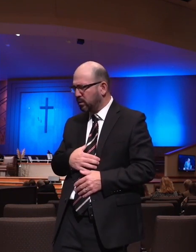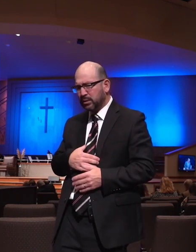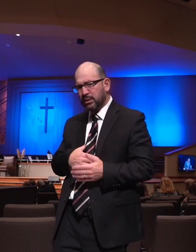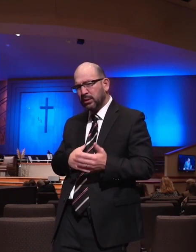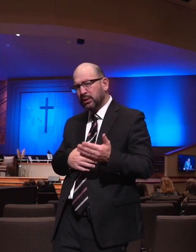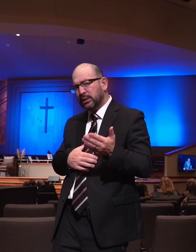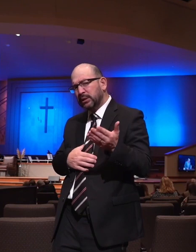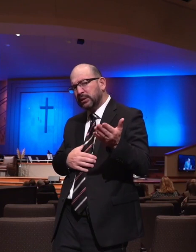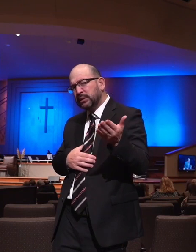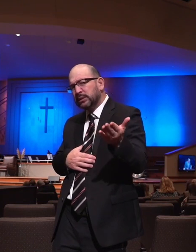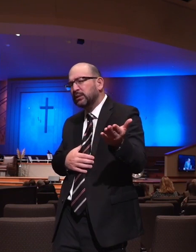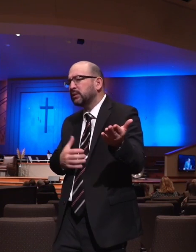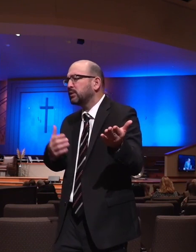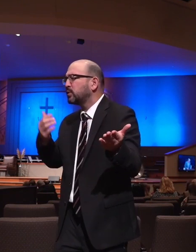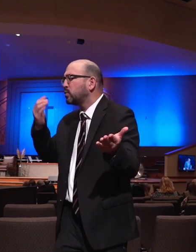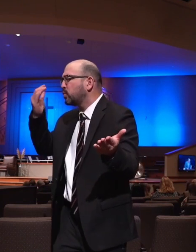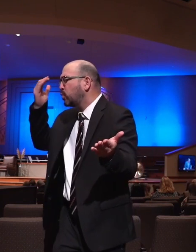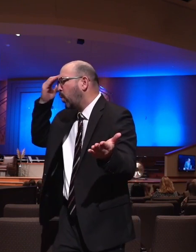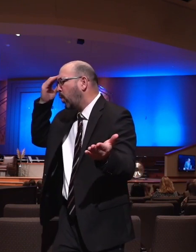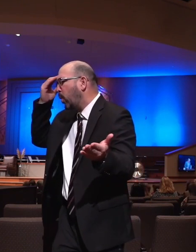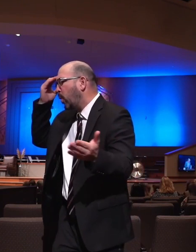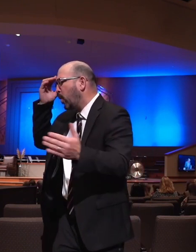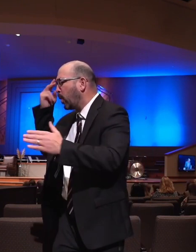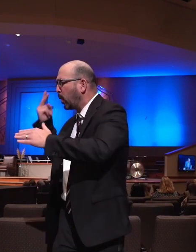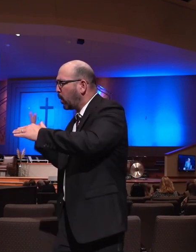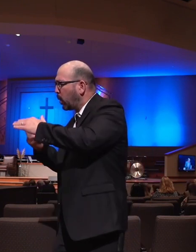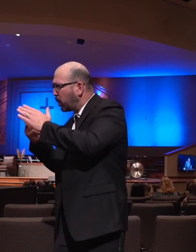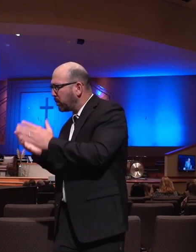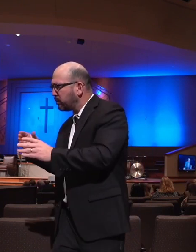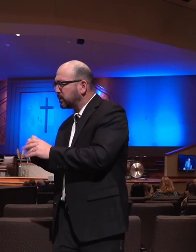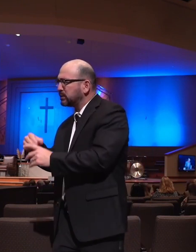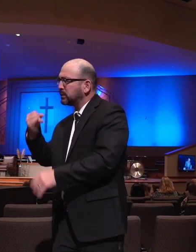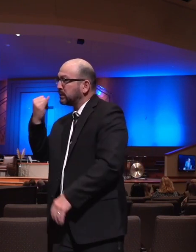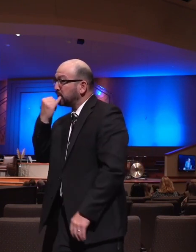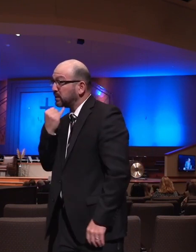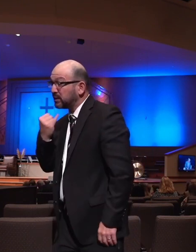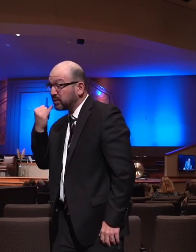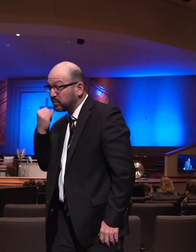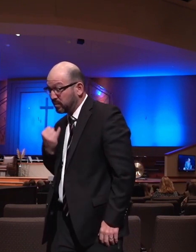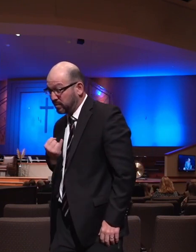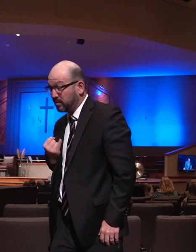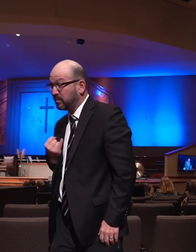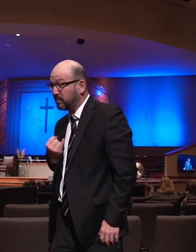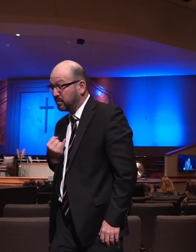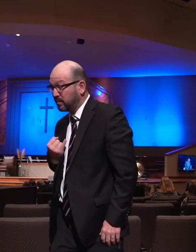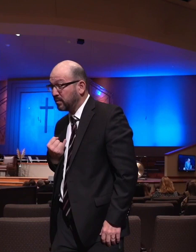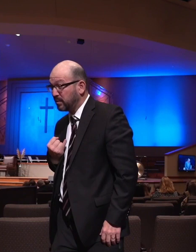that my lord Naaman my lord Naaman were with the